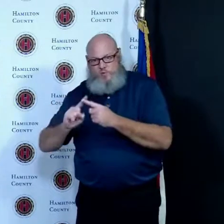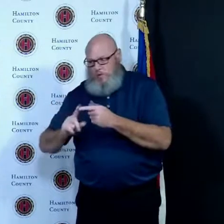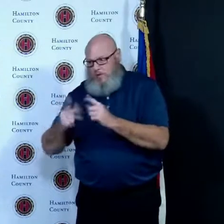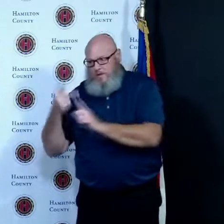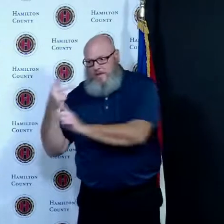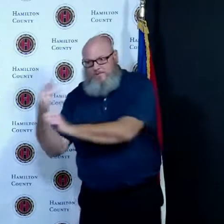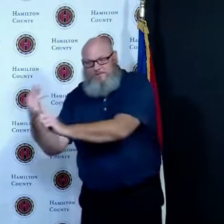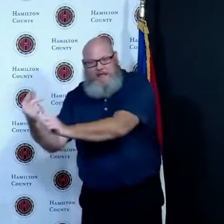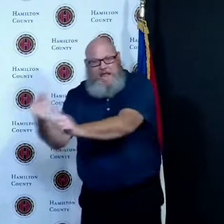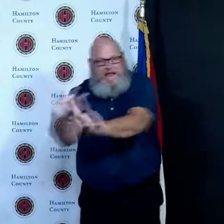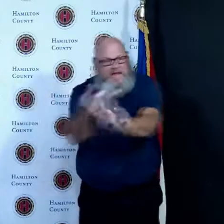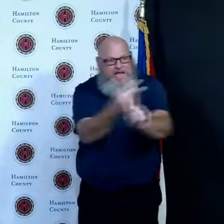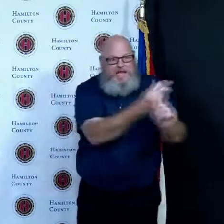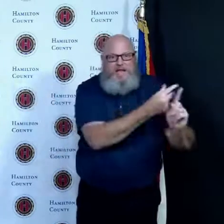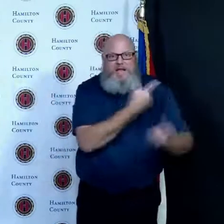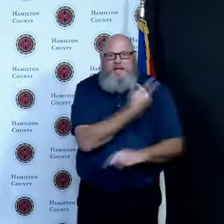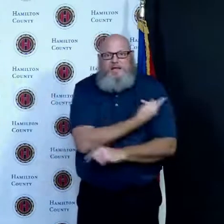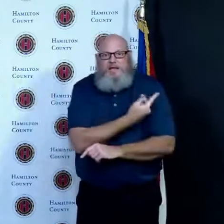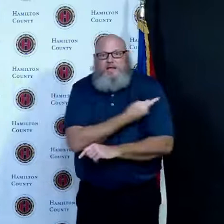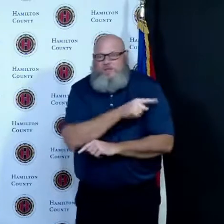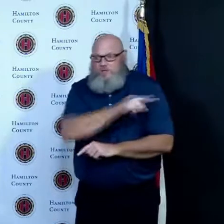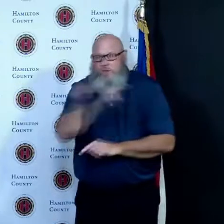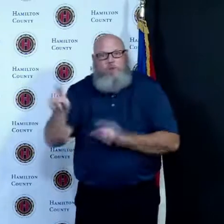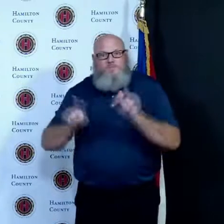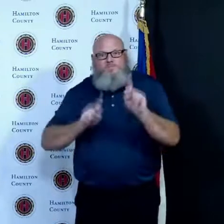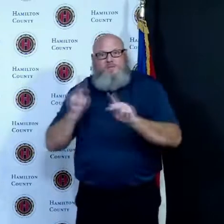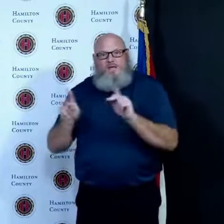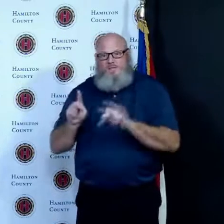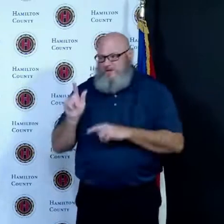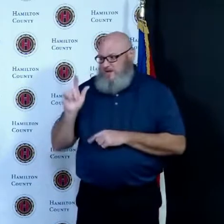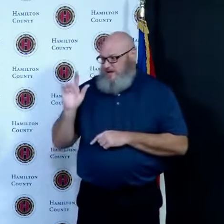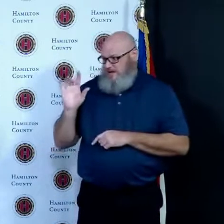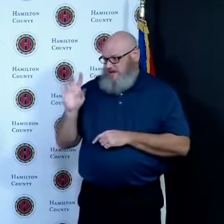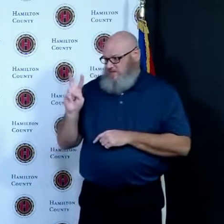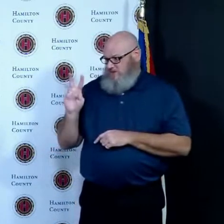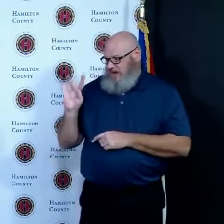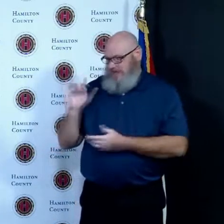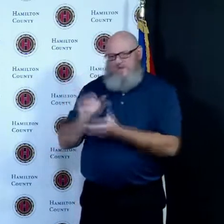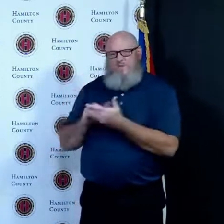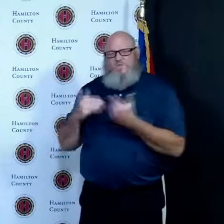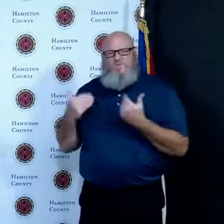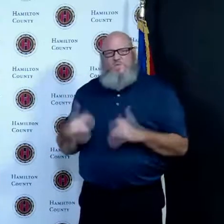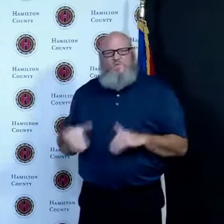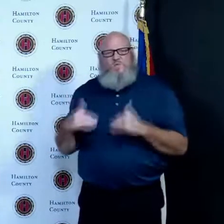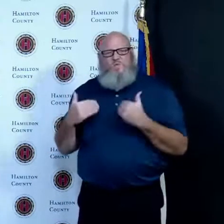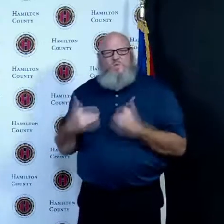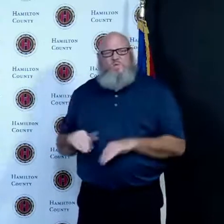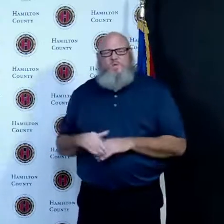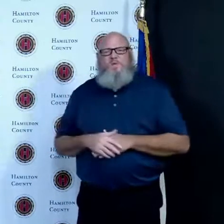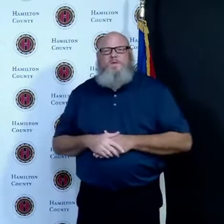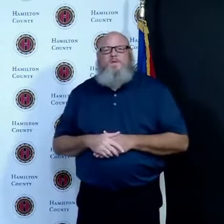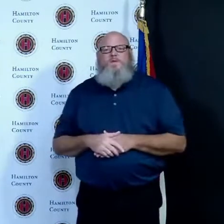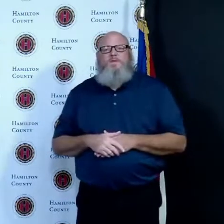a week later folks over the age of 75 are going to become eligible and a week later people over